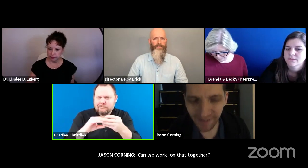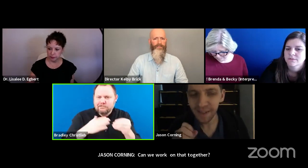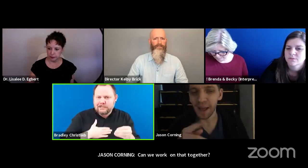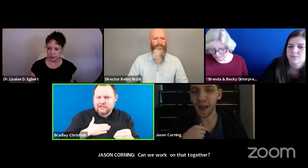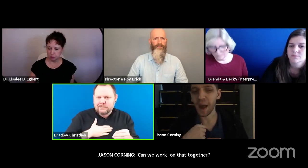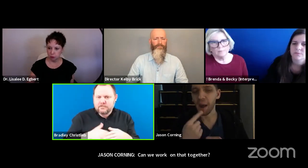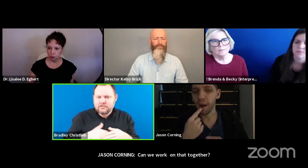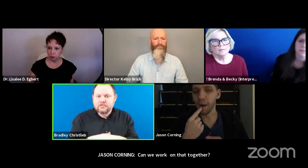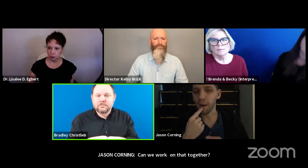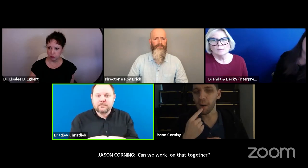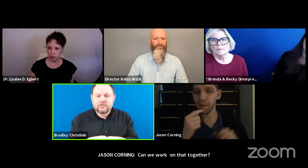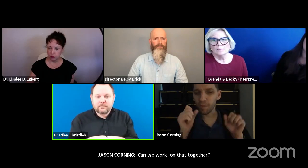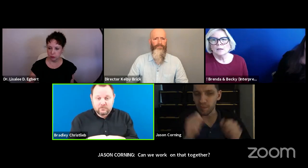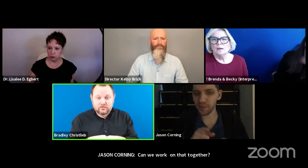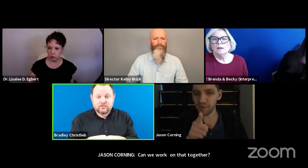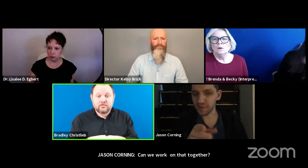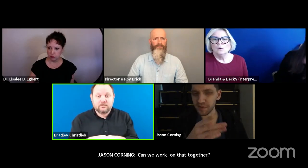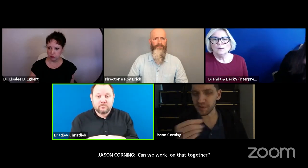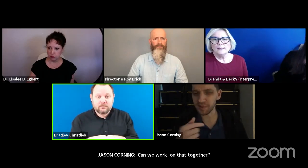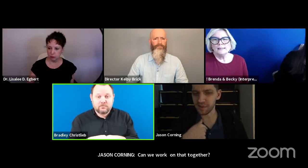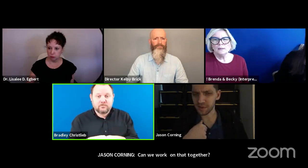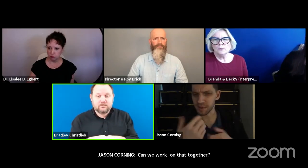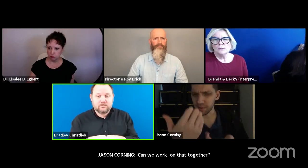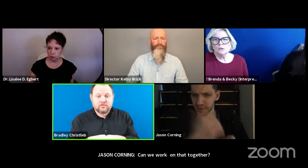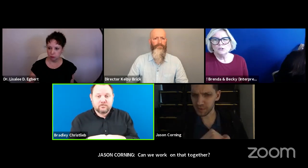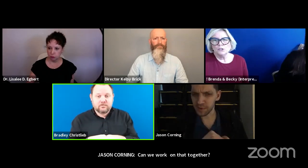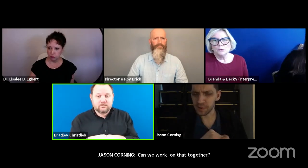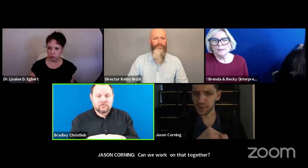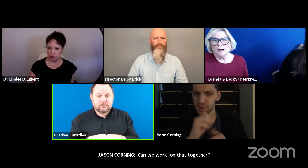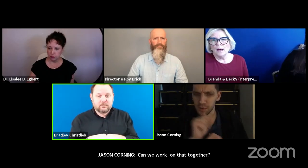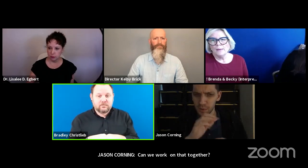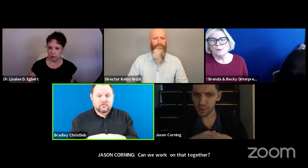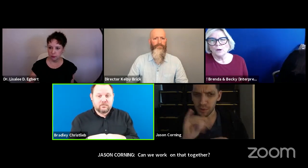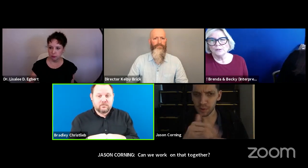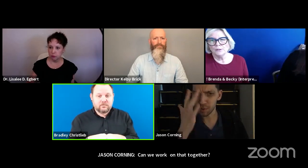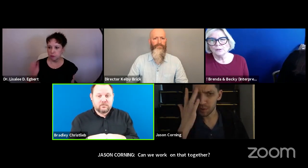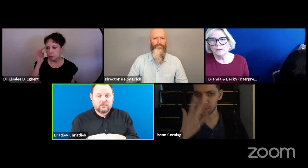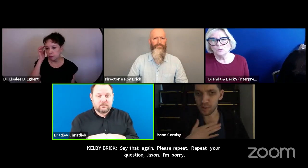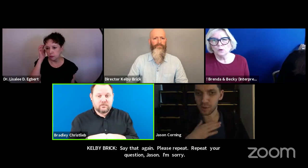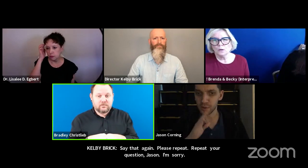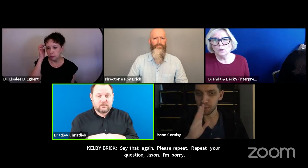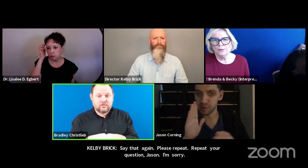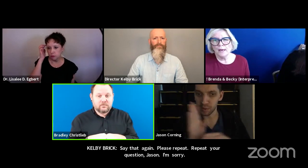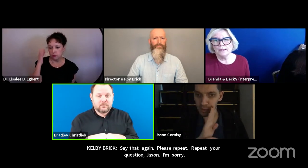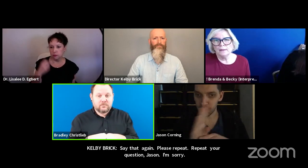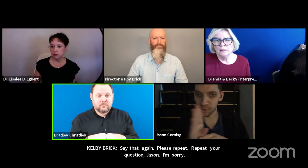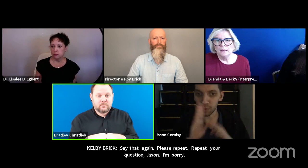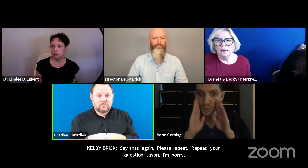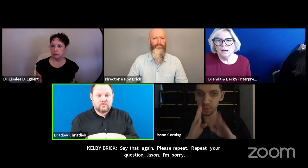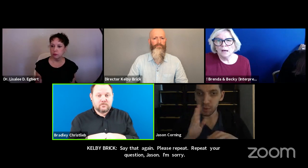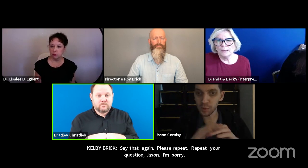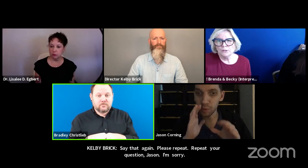What I said was could you and I partner and work on that?